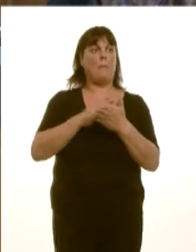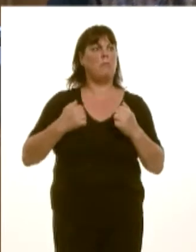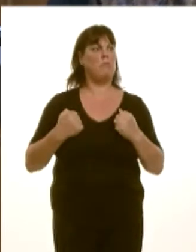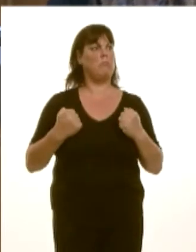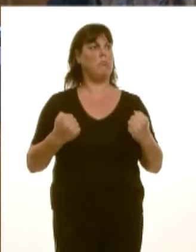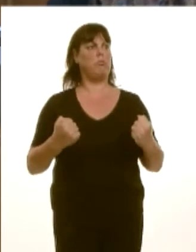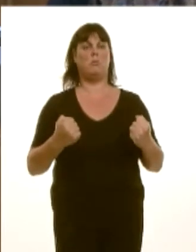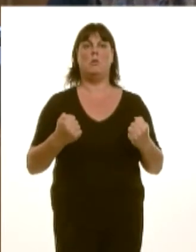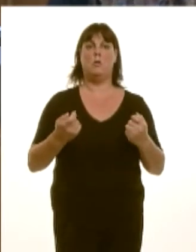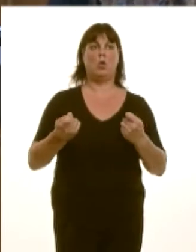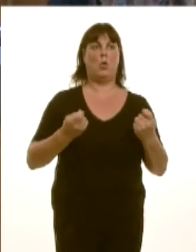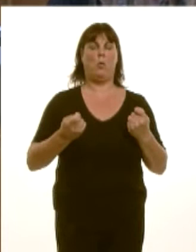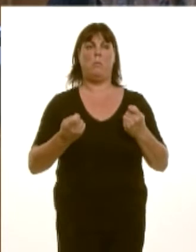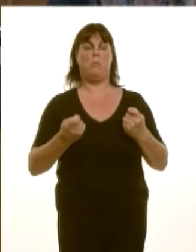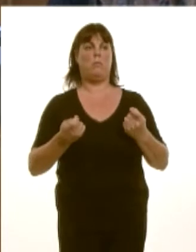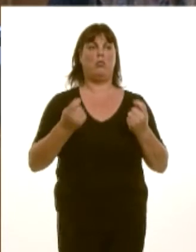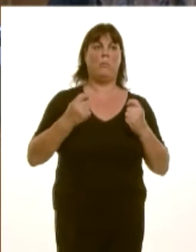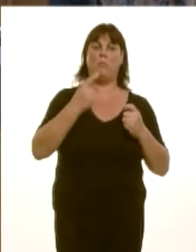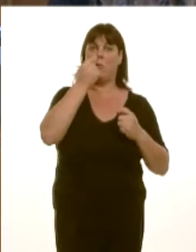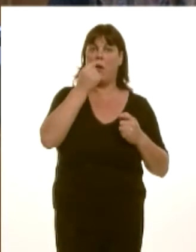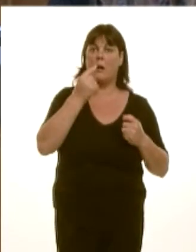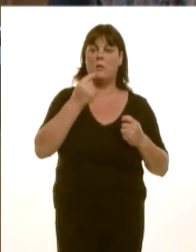I look forward to—as he has mentioned, this month is a month of awareness—seeing awareness